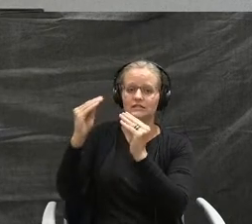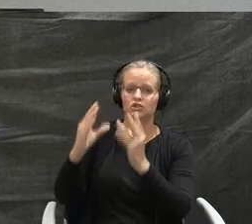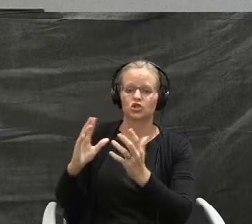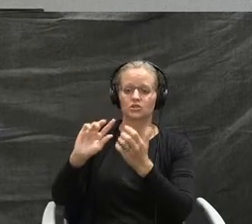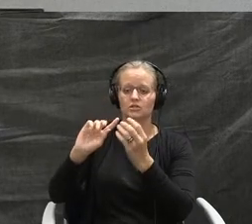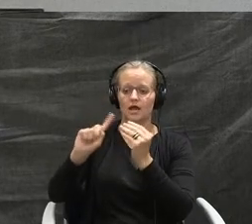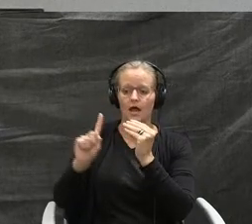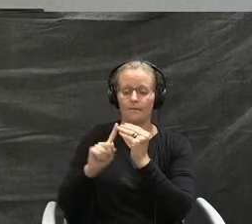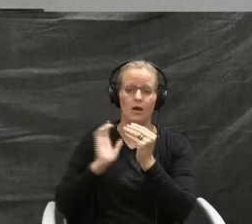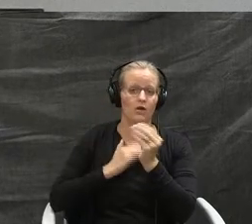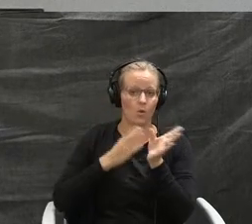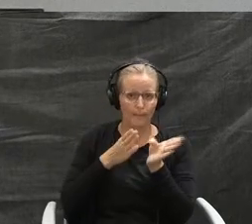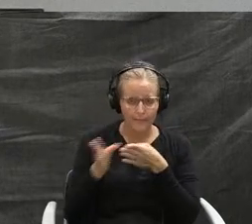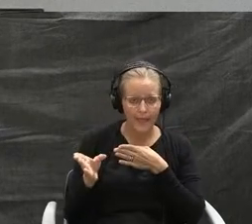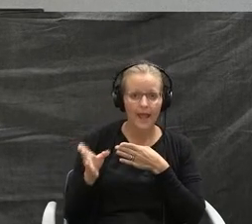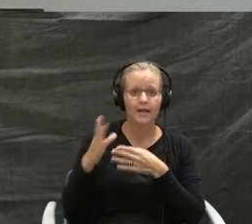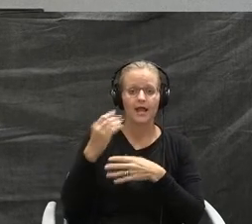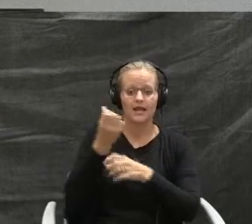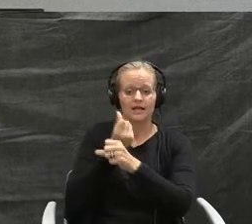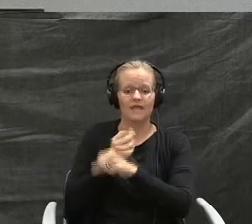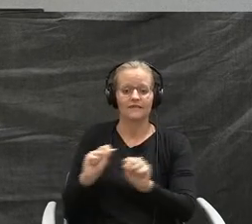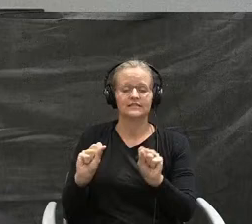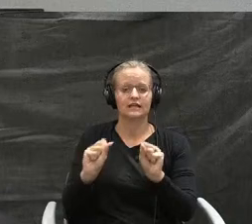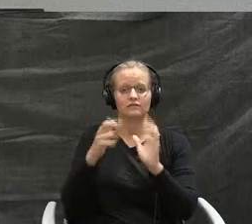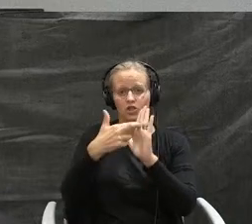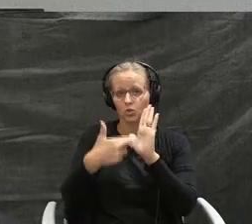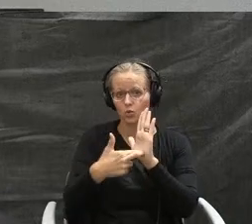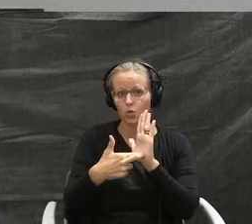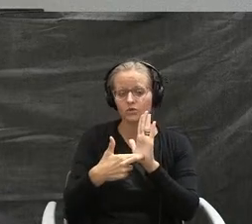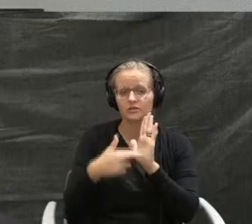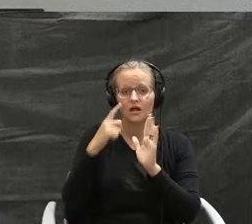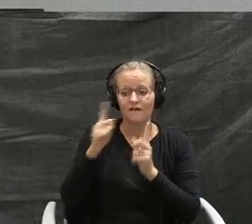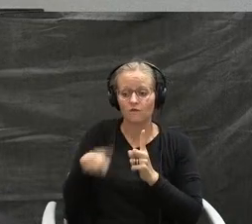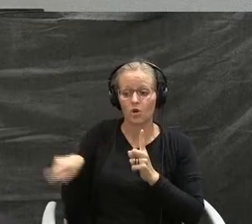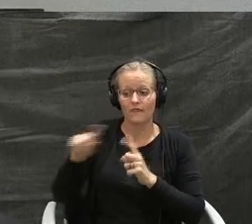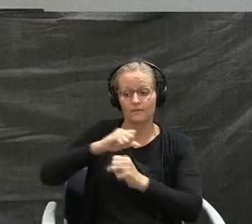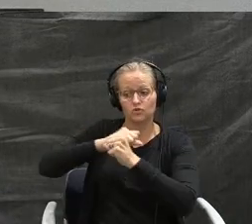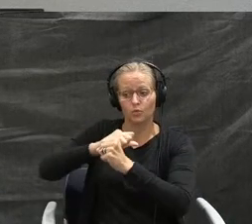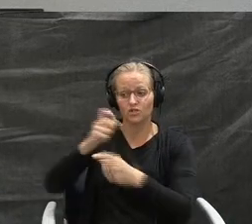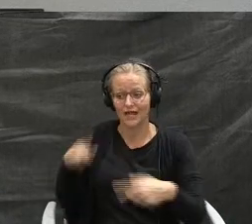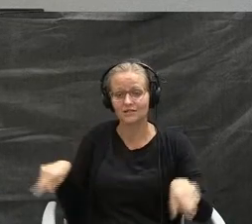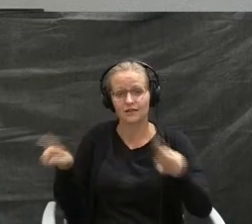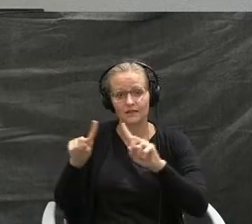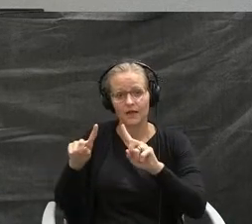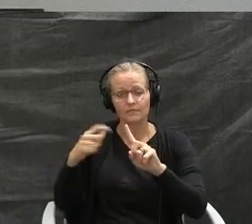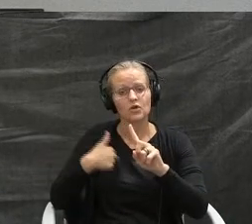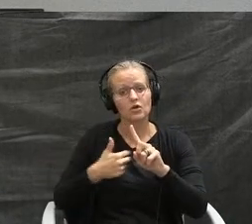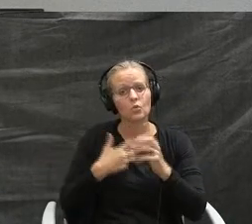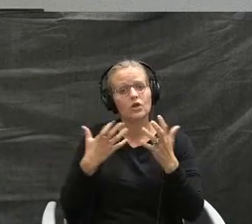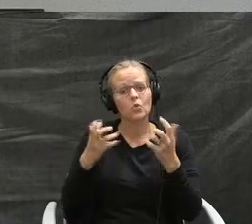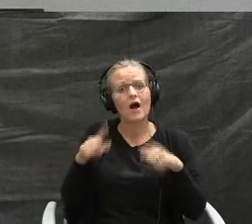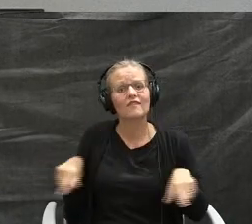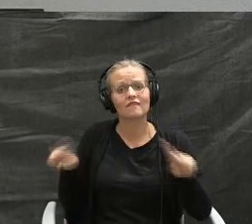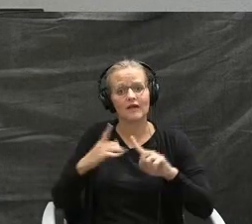to protect them if they are at work. Because there we want them to be positive about the experience that students are